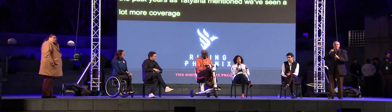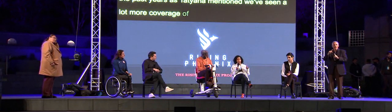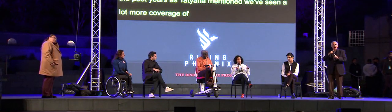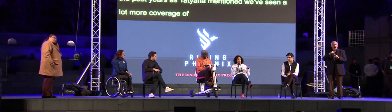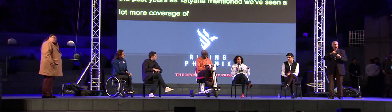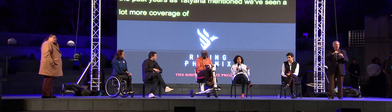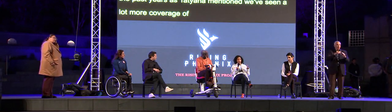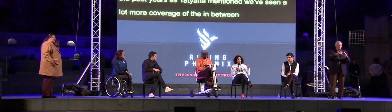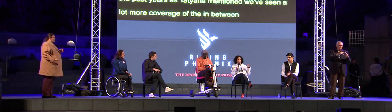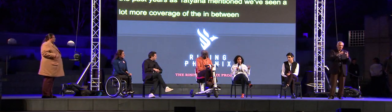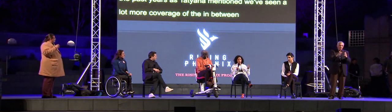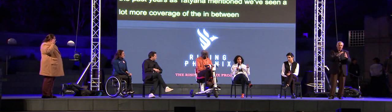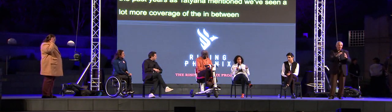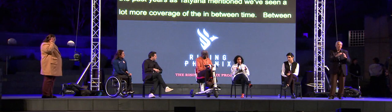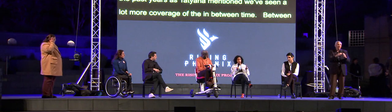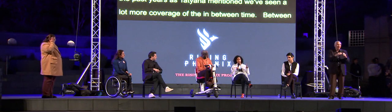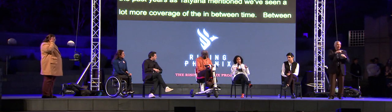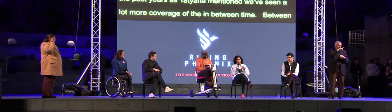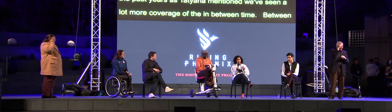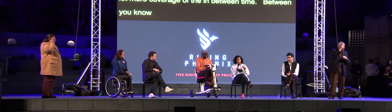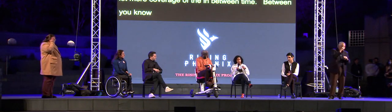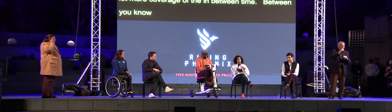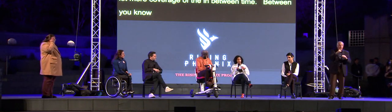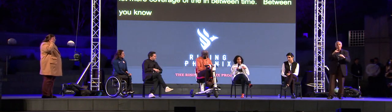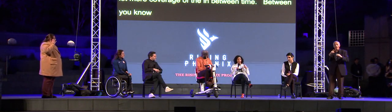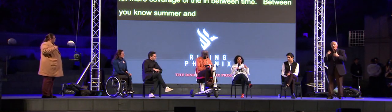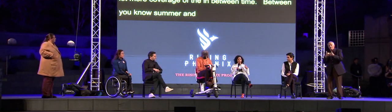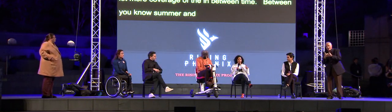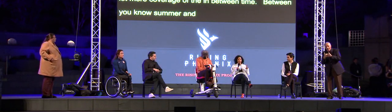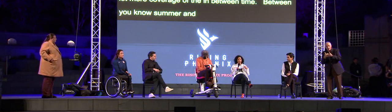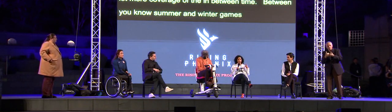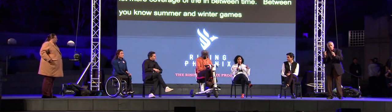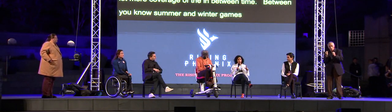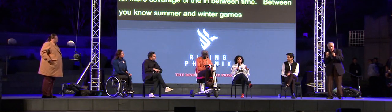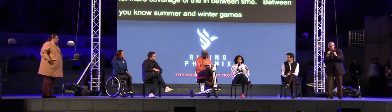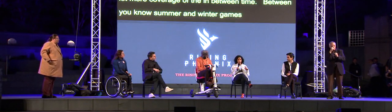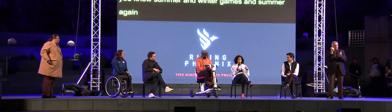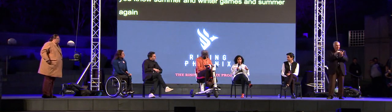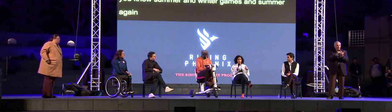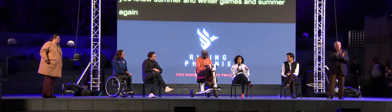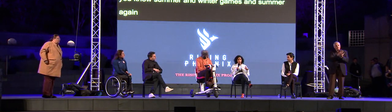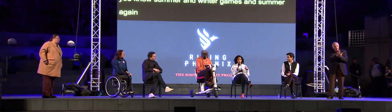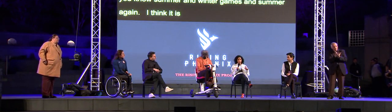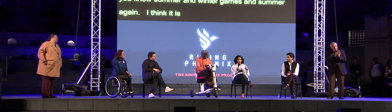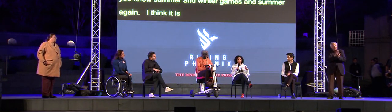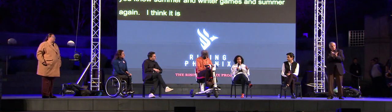between summer and winter games and summer again, and I think it's only going to keep getting better.